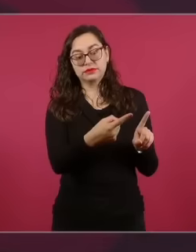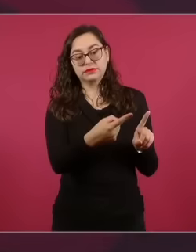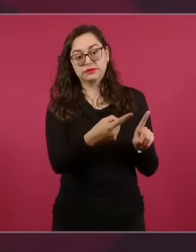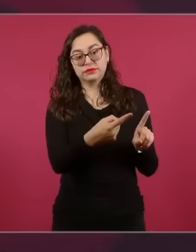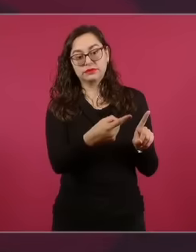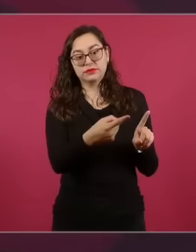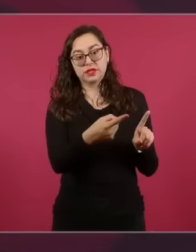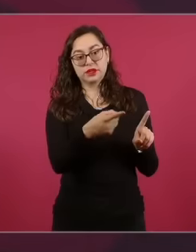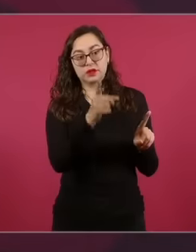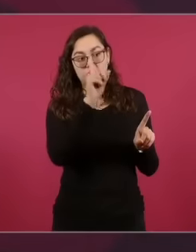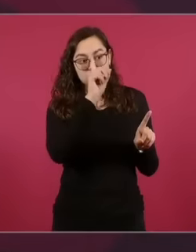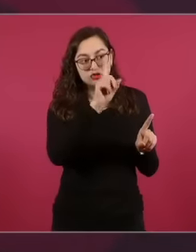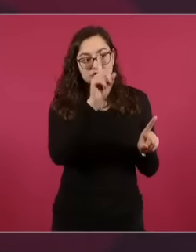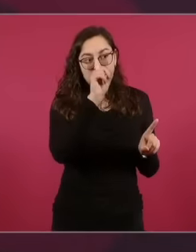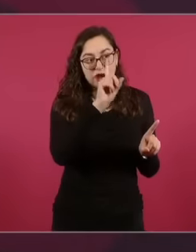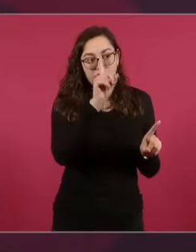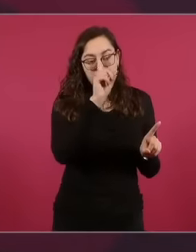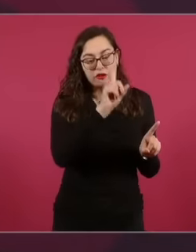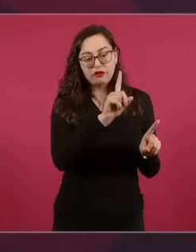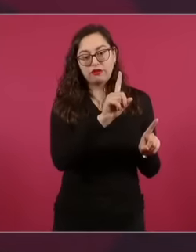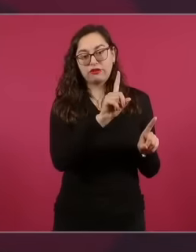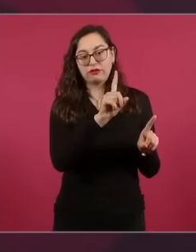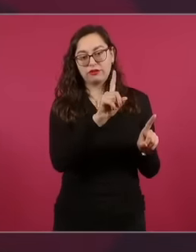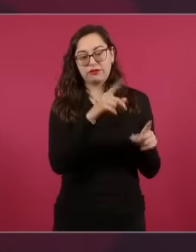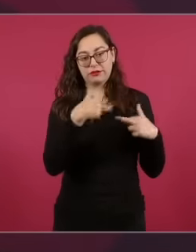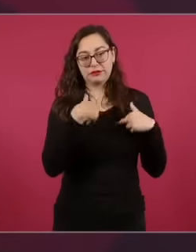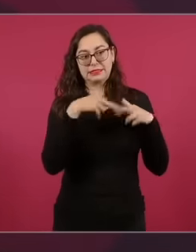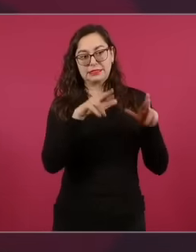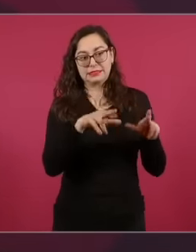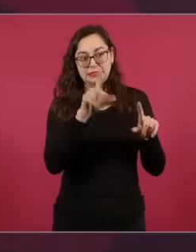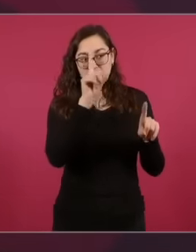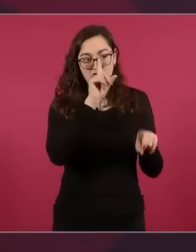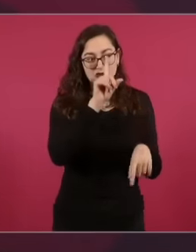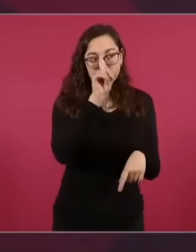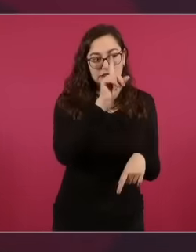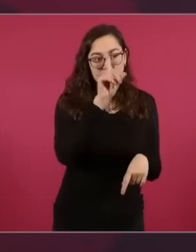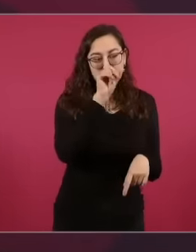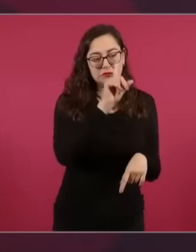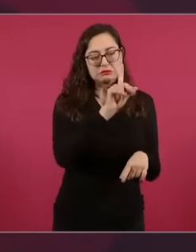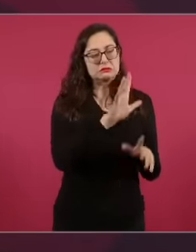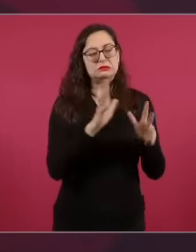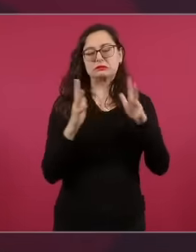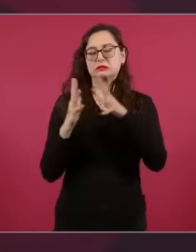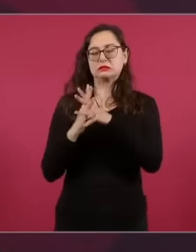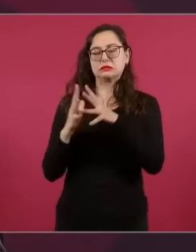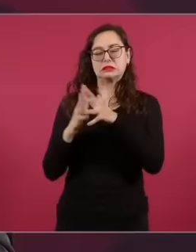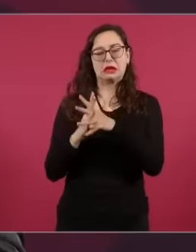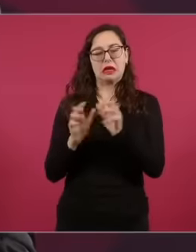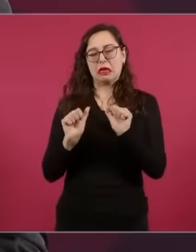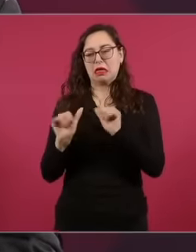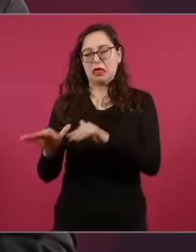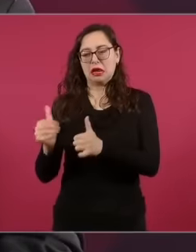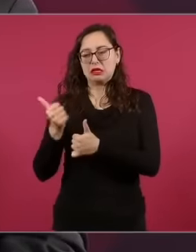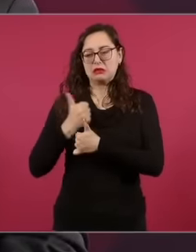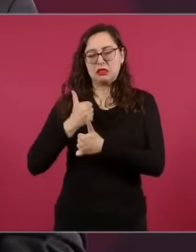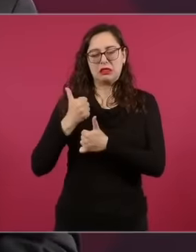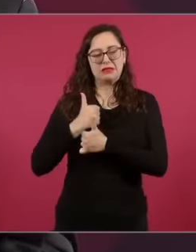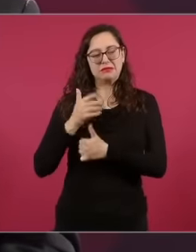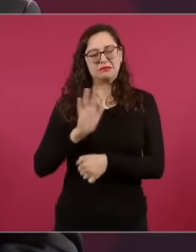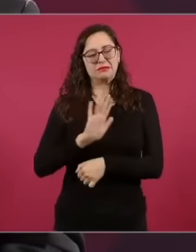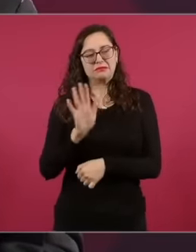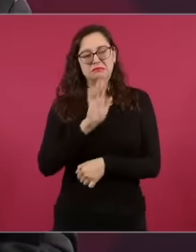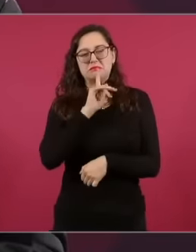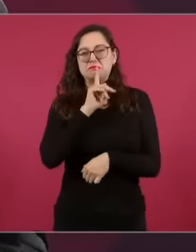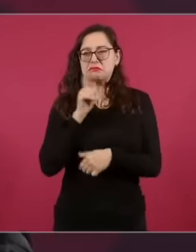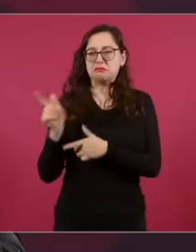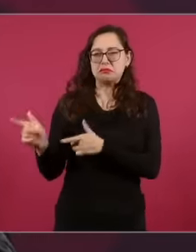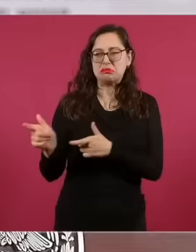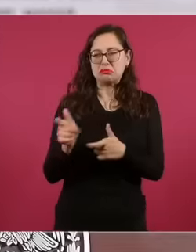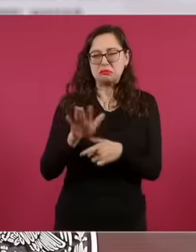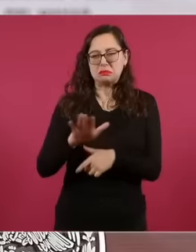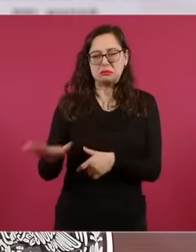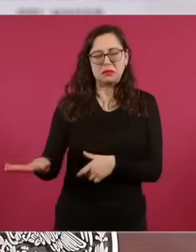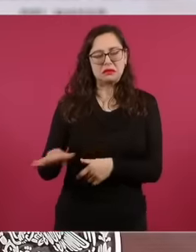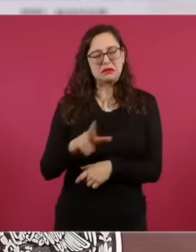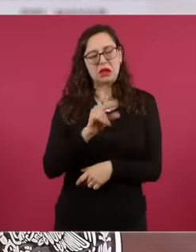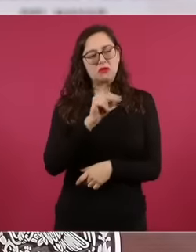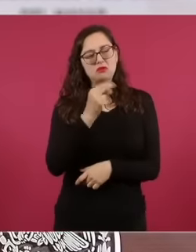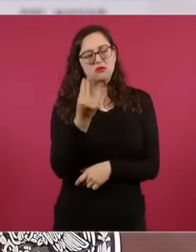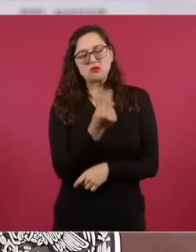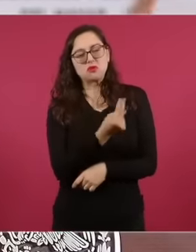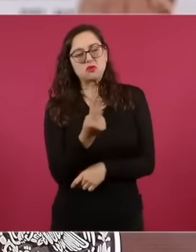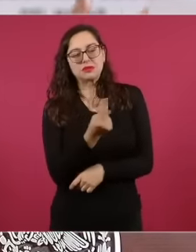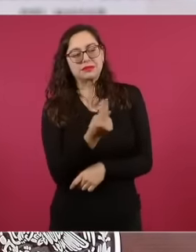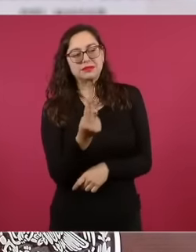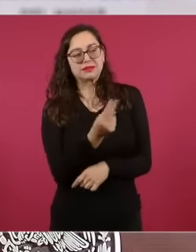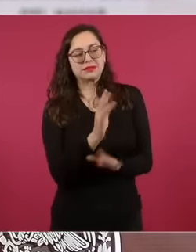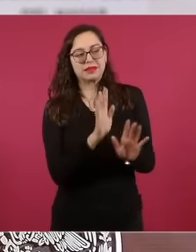head of state that it was not necessary to invade or fire a shot was something that the